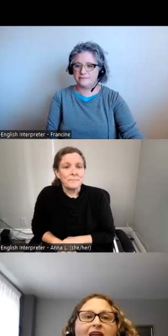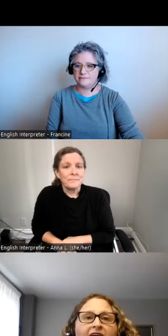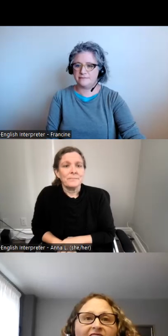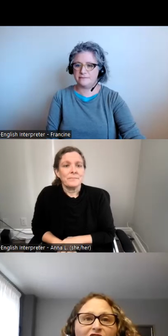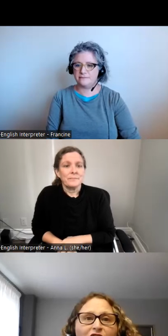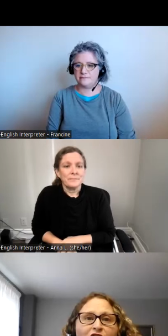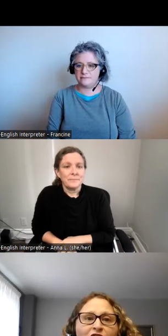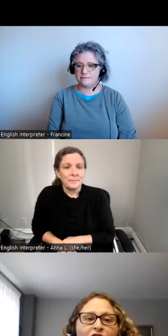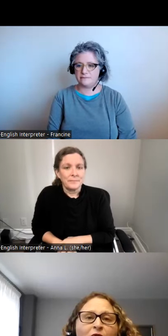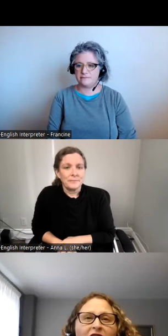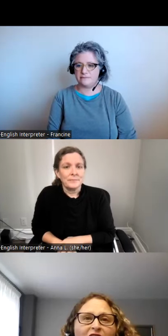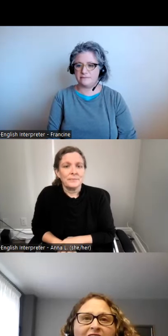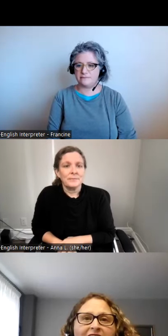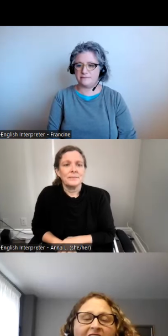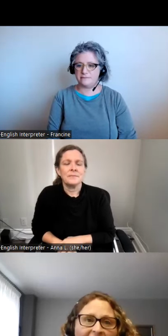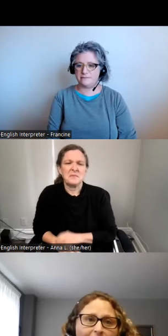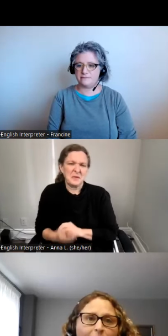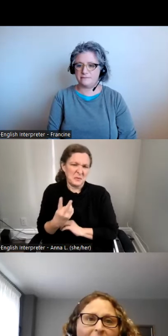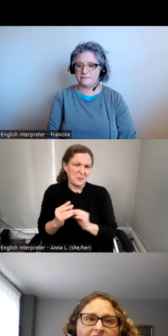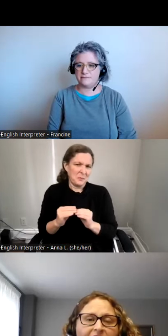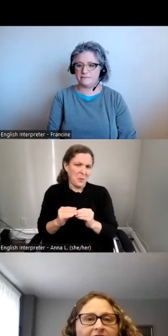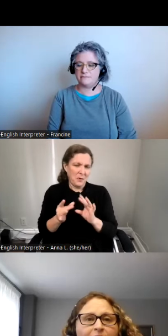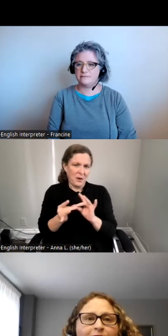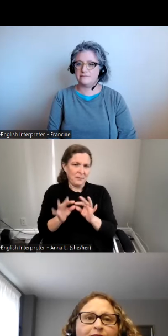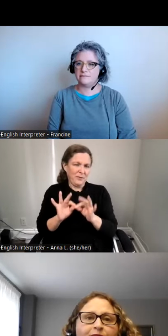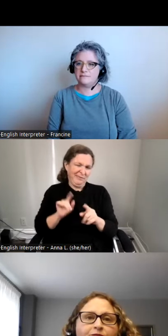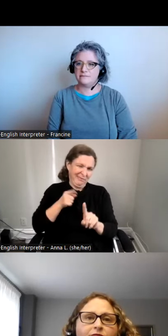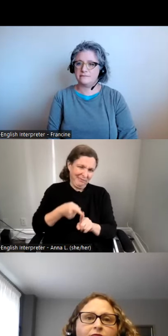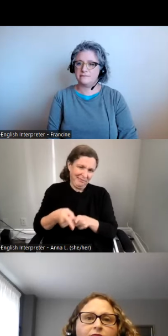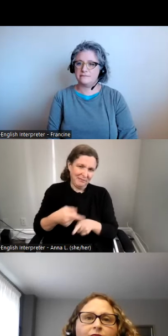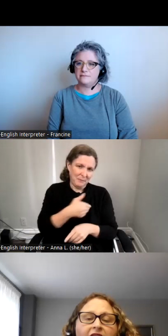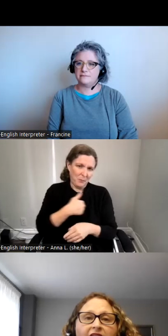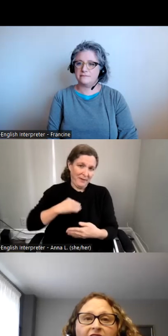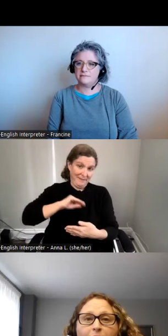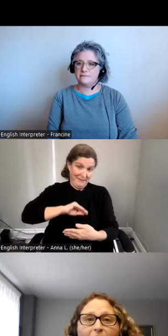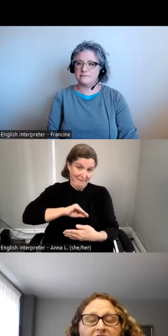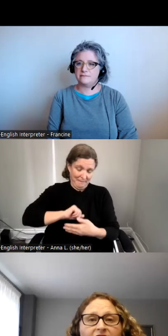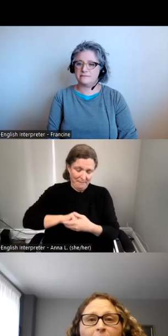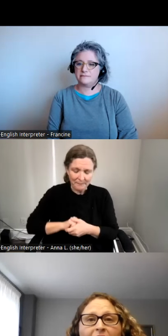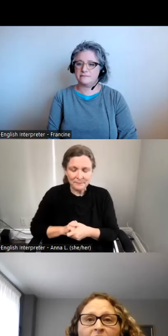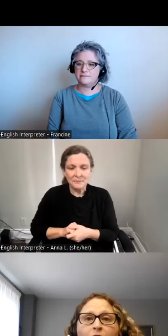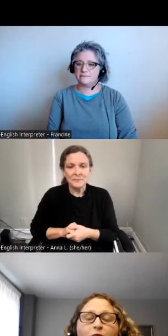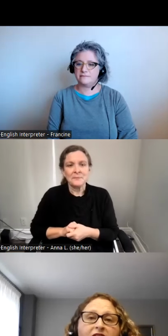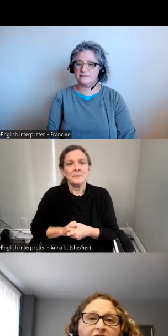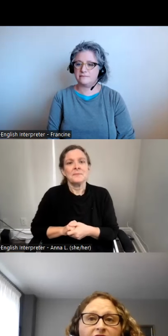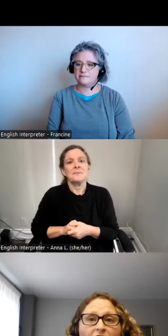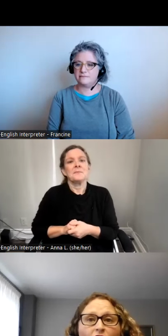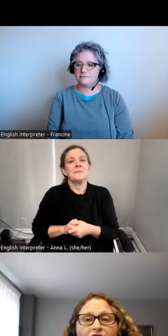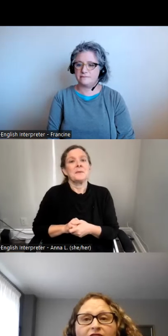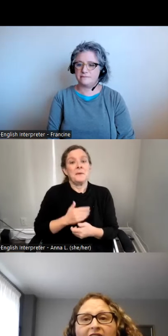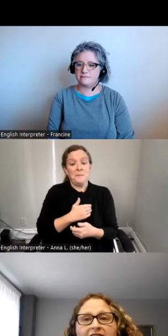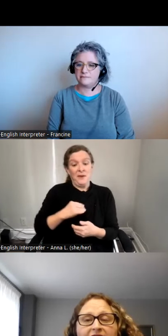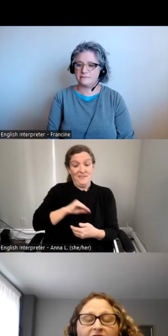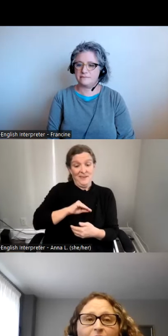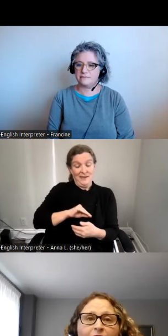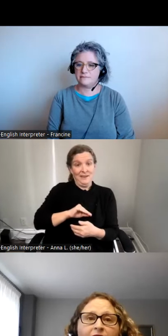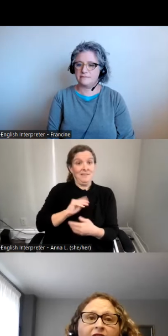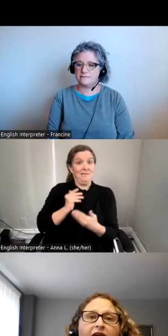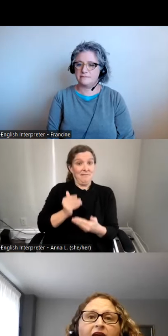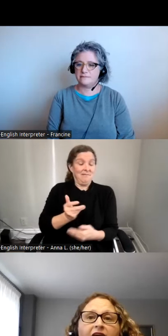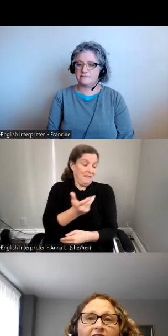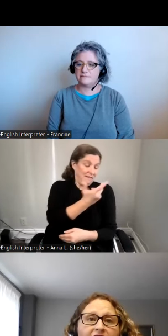that are not breast-feeding. Next slide, please.